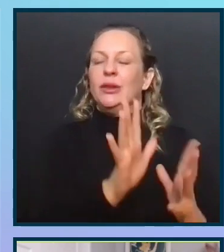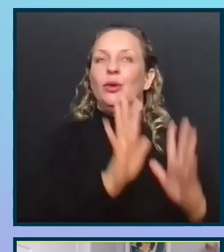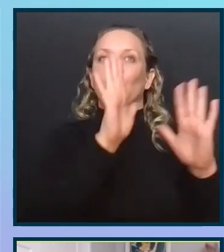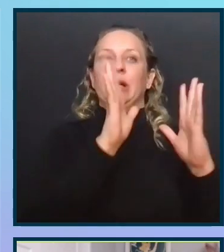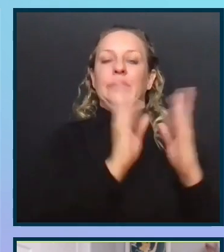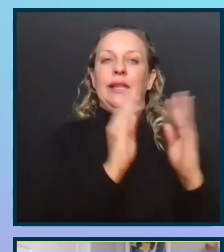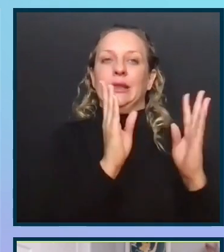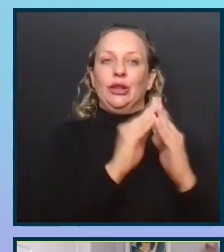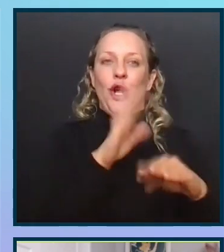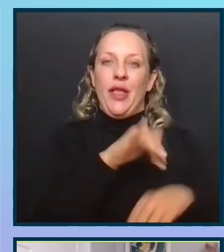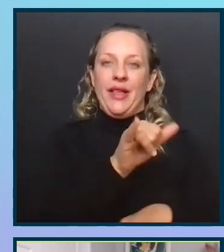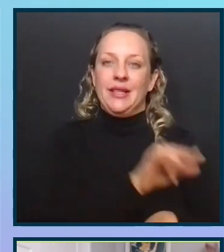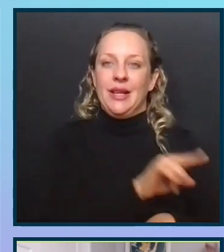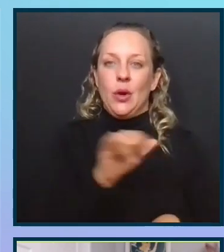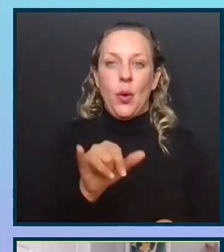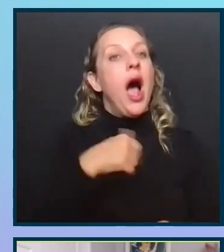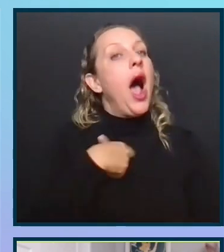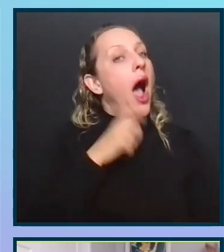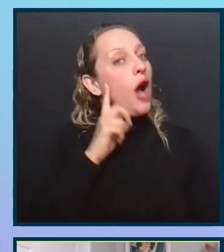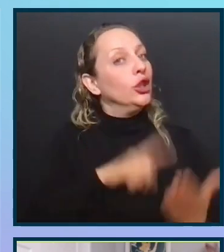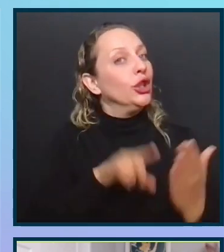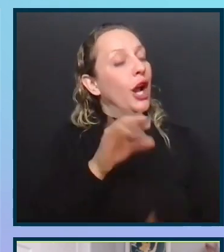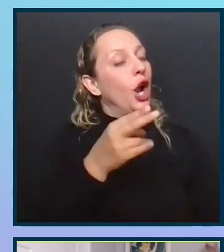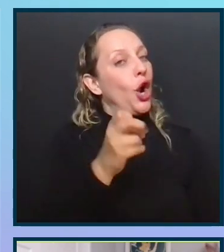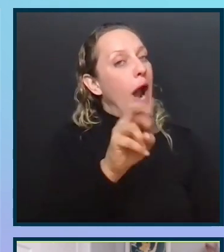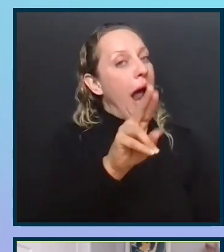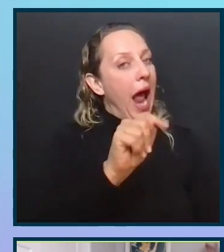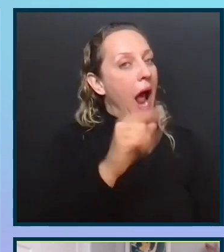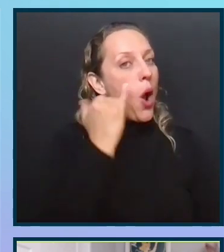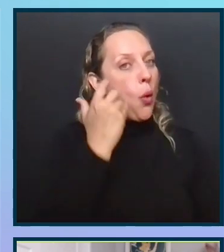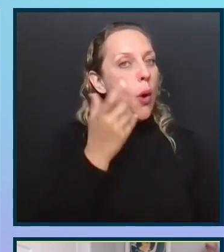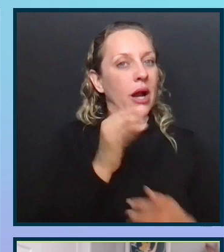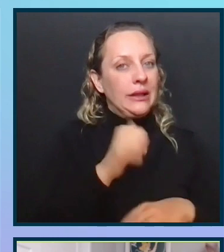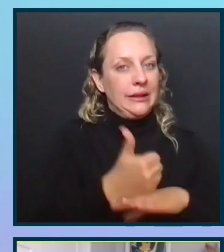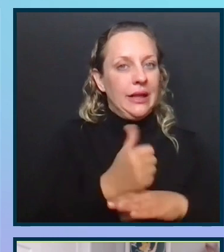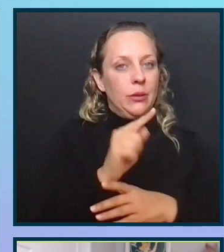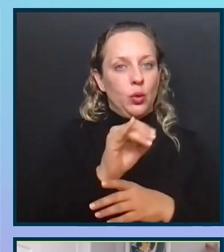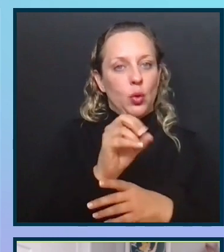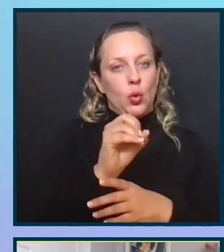which I would reference if you wanna start setting up some tools and frameworks for your org.